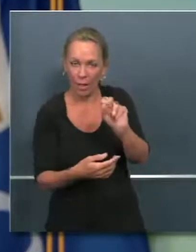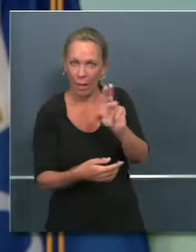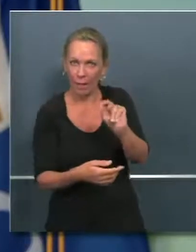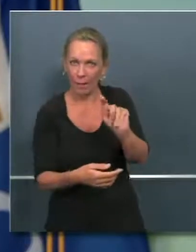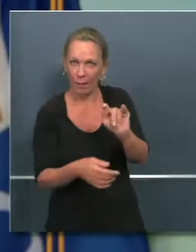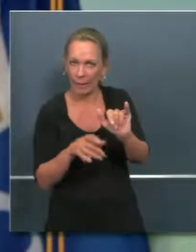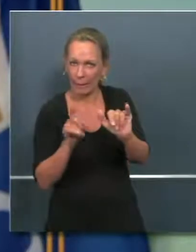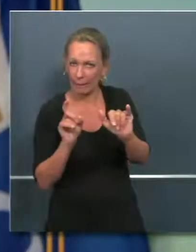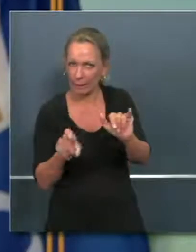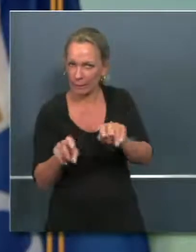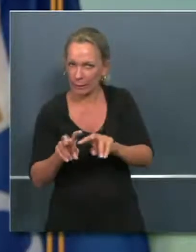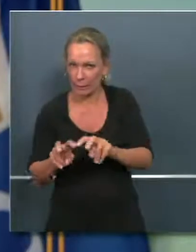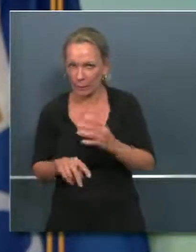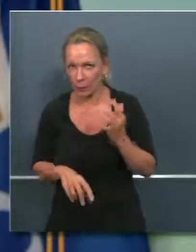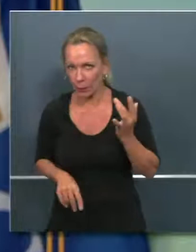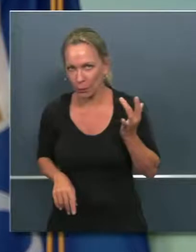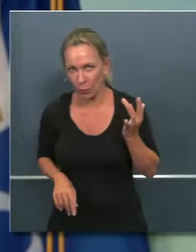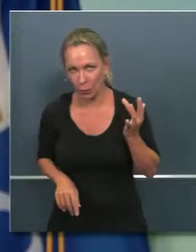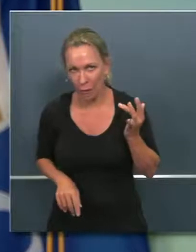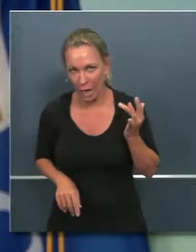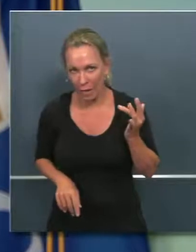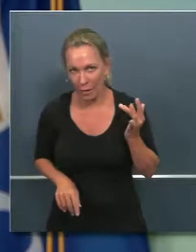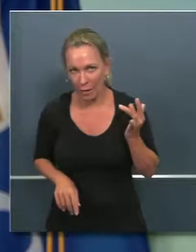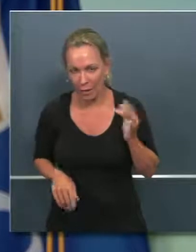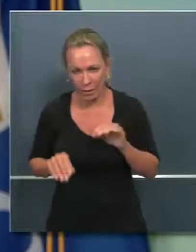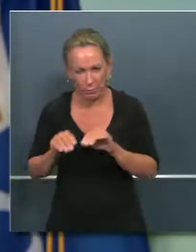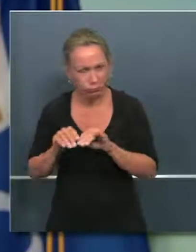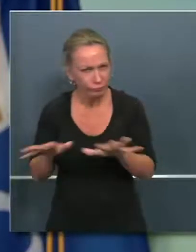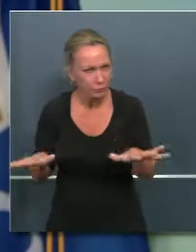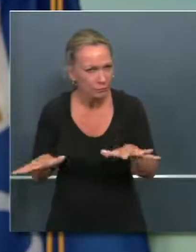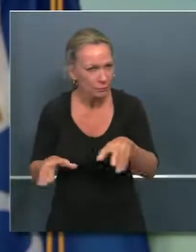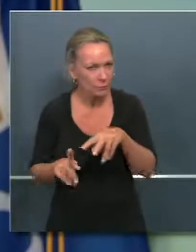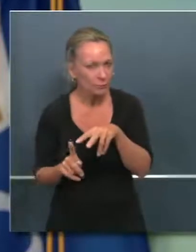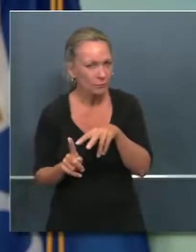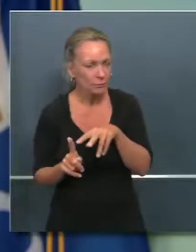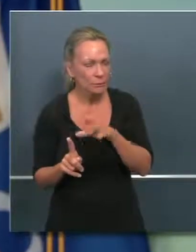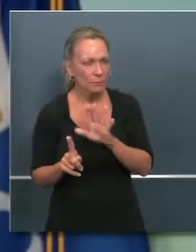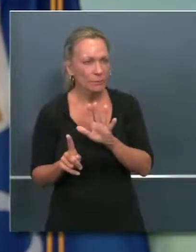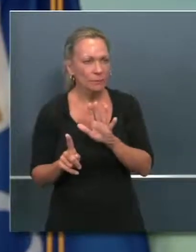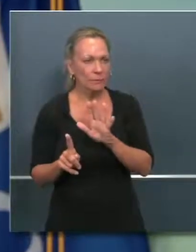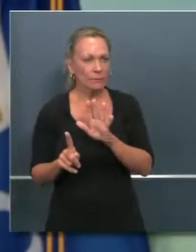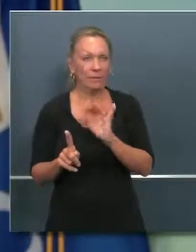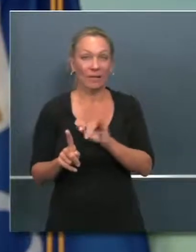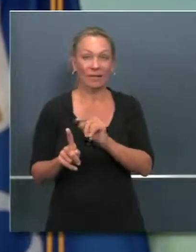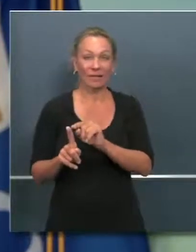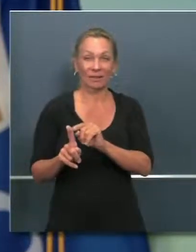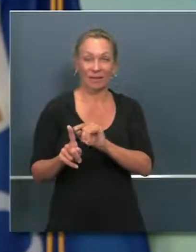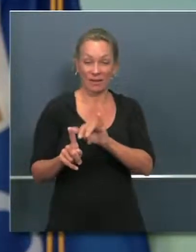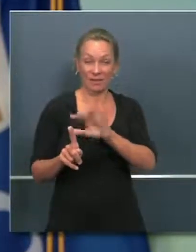pace we had positivity rates remember positivity rates number of people tested percentage of people